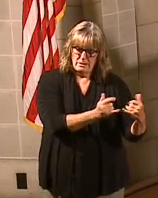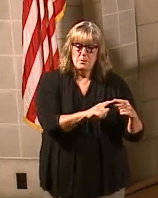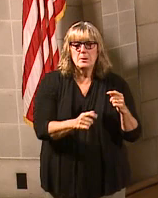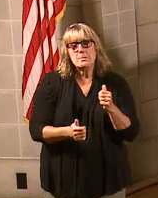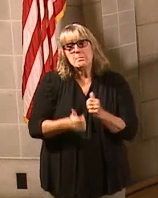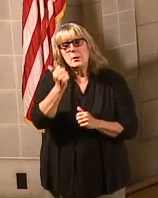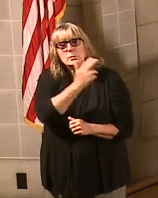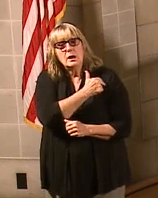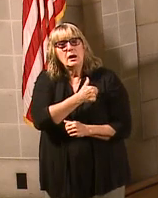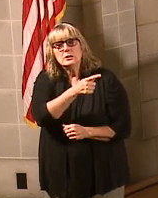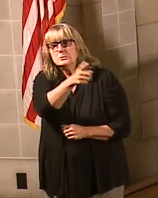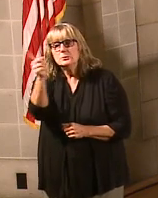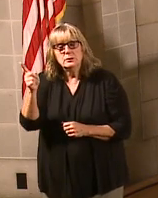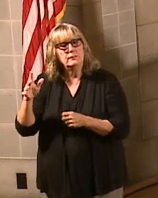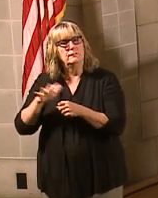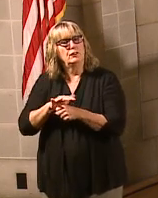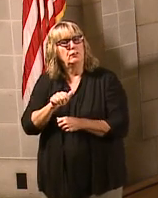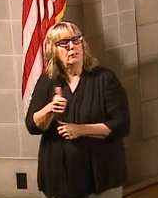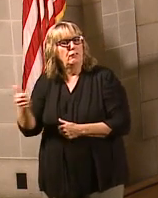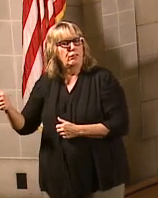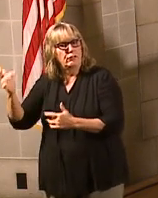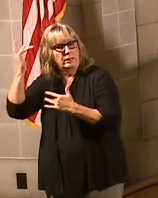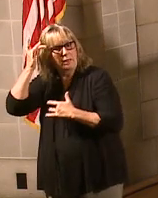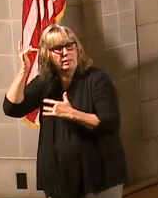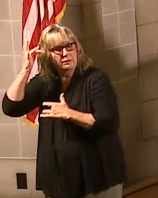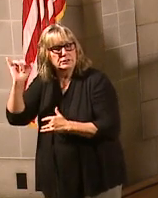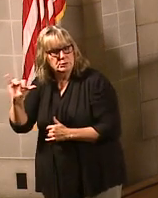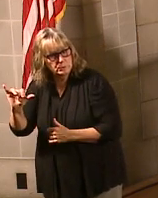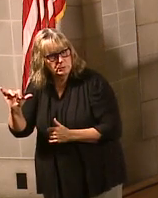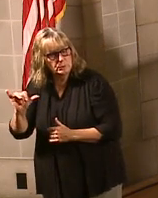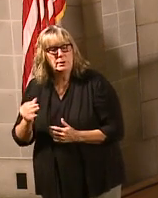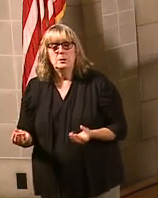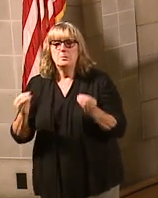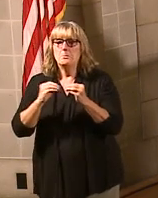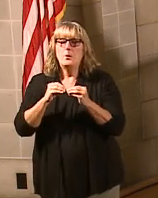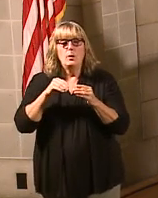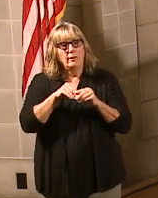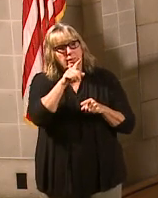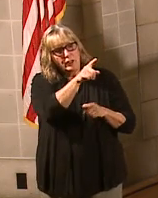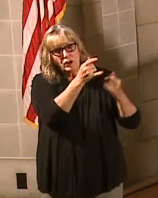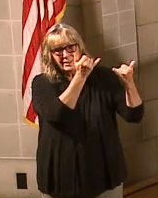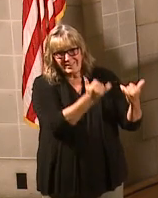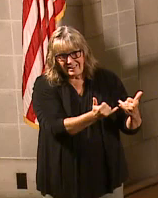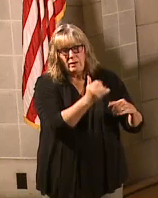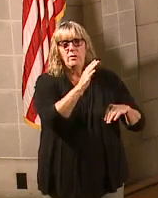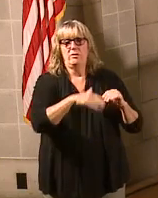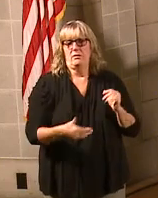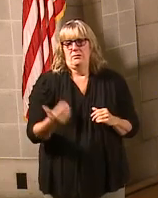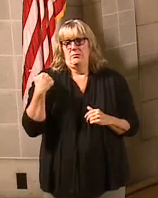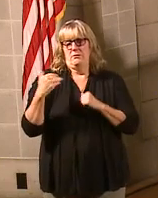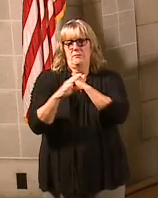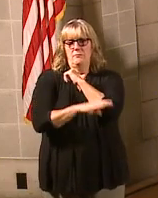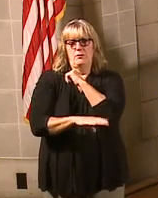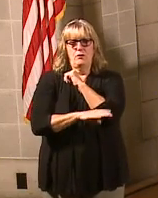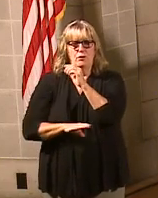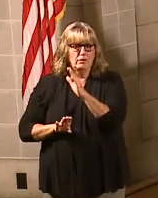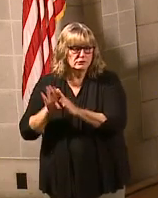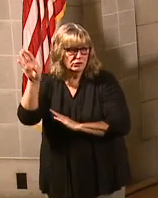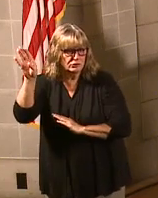WE DO HAVE 342 COVID HOSPITALIZATIONS RIGHT NOW, BUT THE MAJORITY OF THE HOSPITAL IS FULL OF OTHER MEDICAL